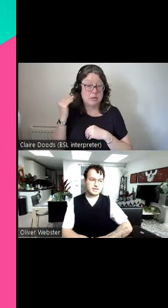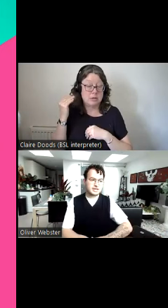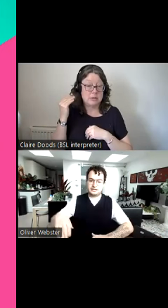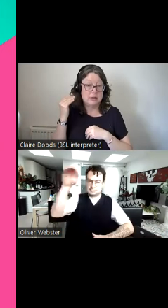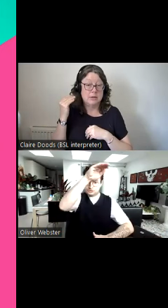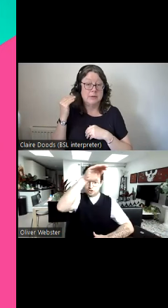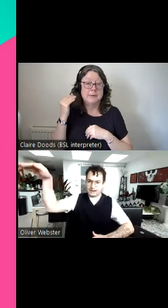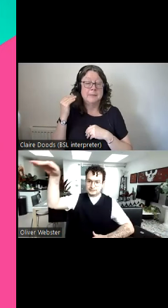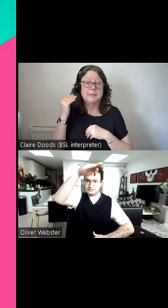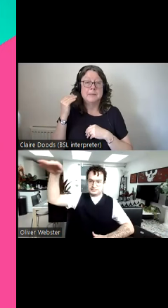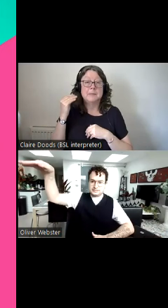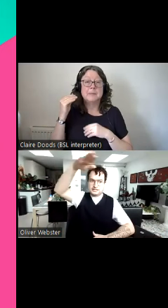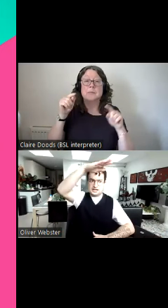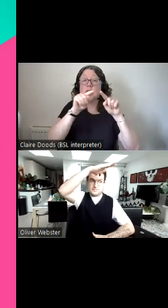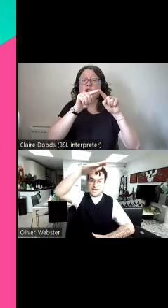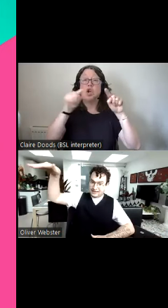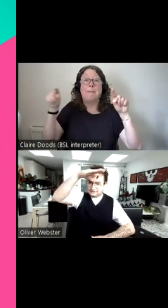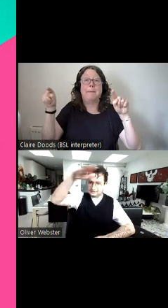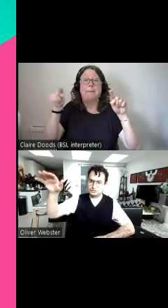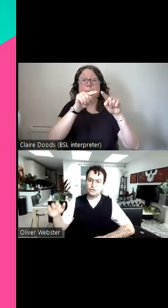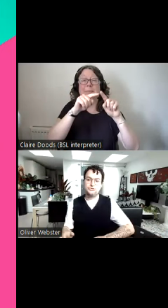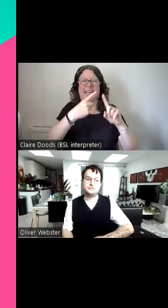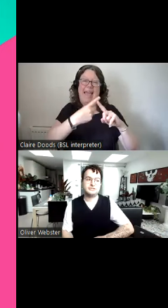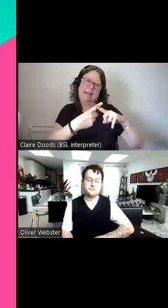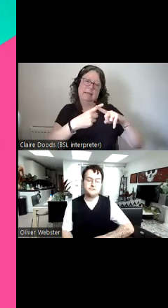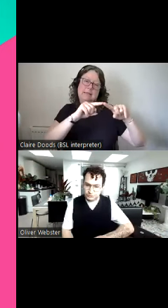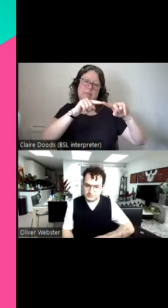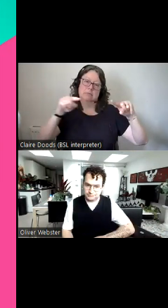The top axis, the x-axis, shows the frequency.